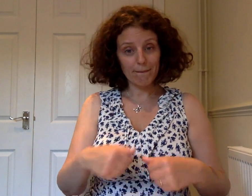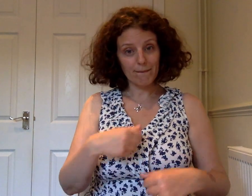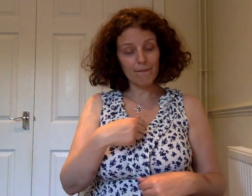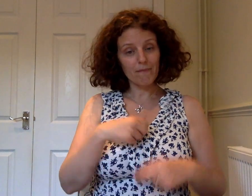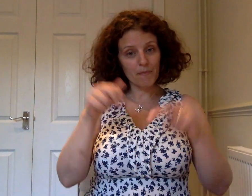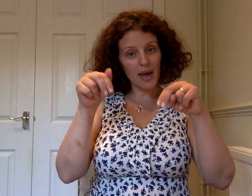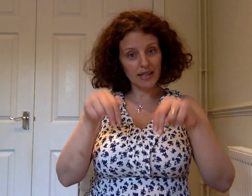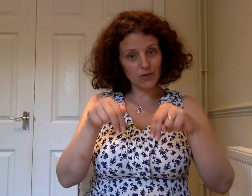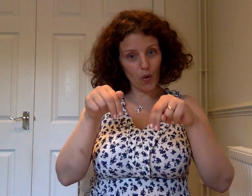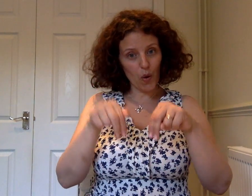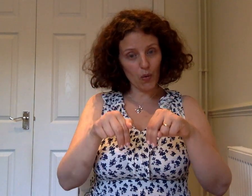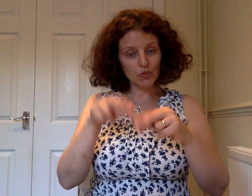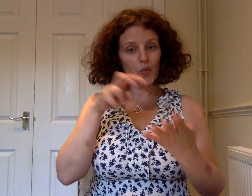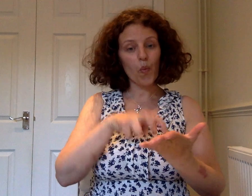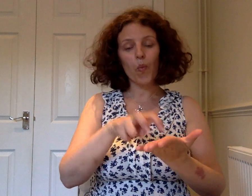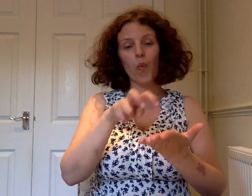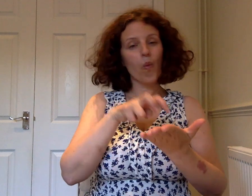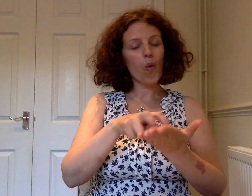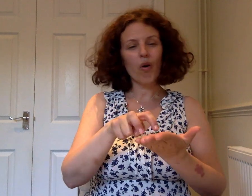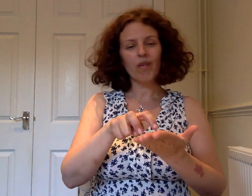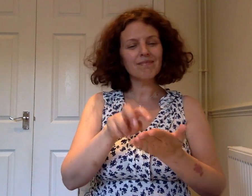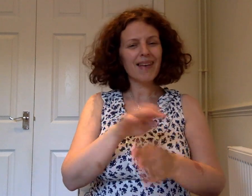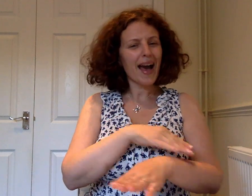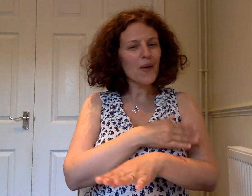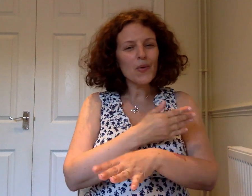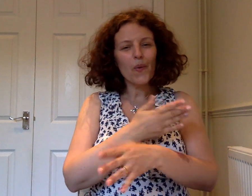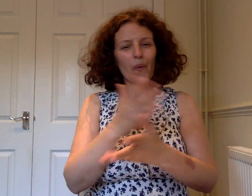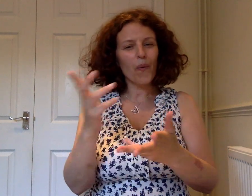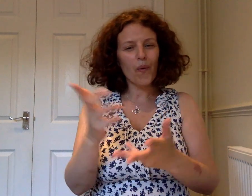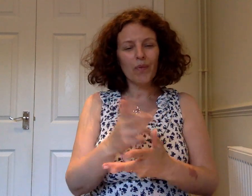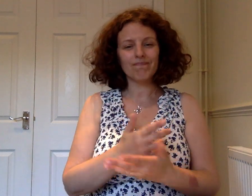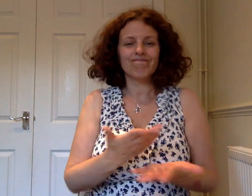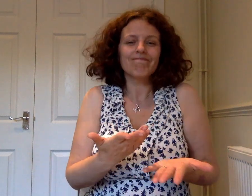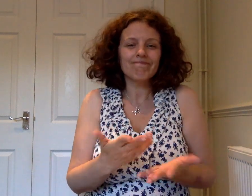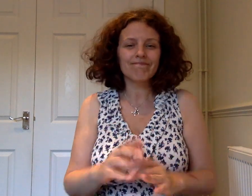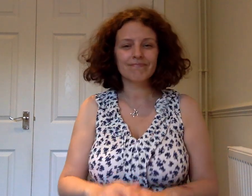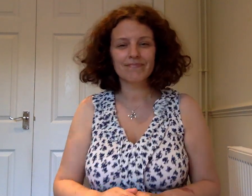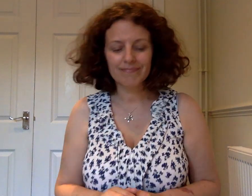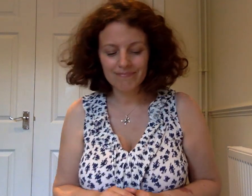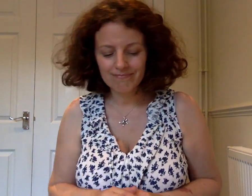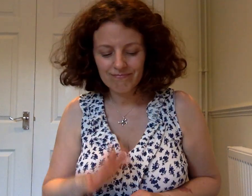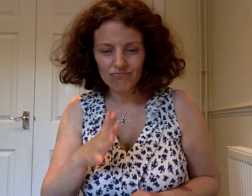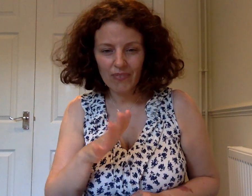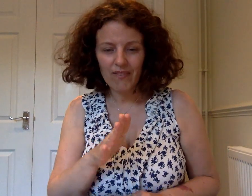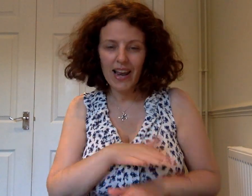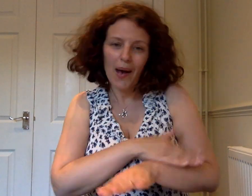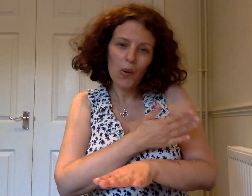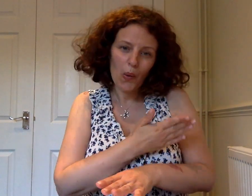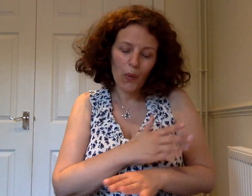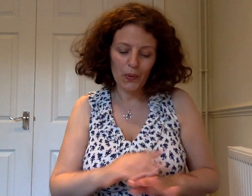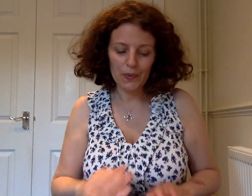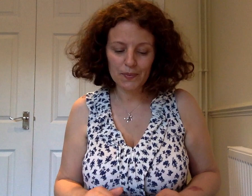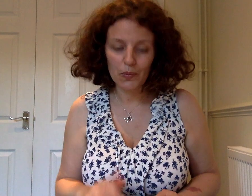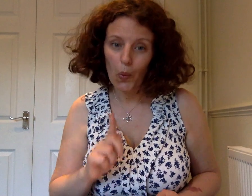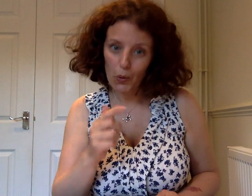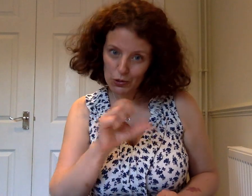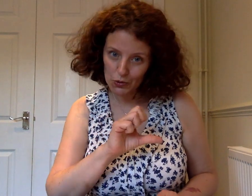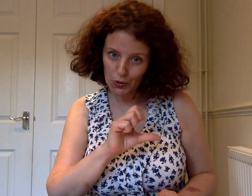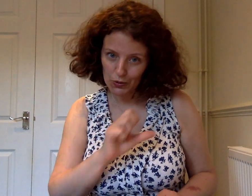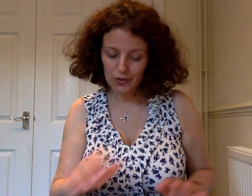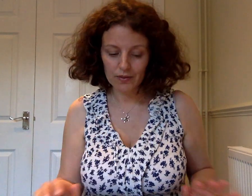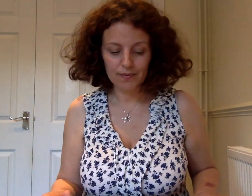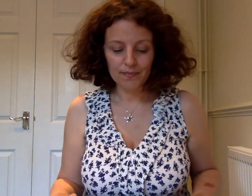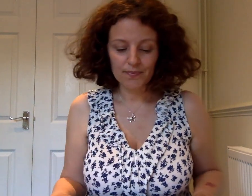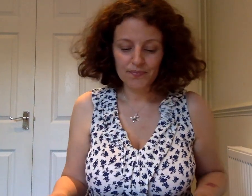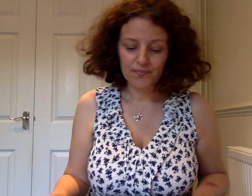How long do I walk my dogs for or should?